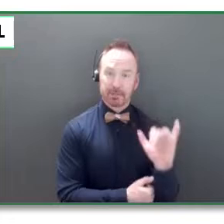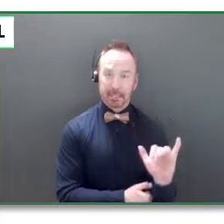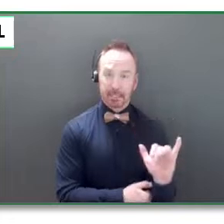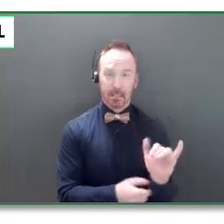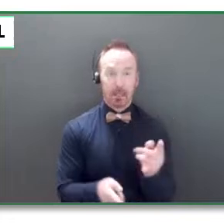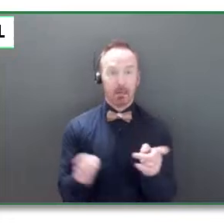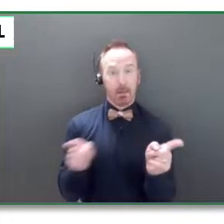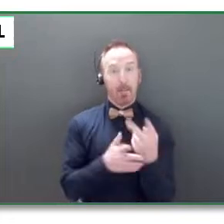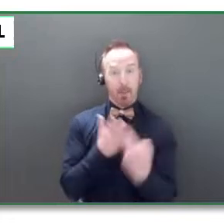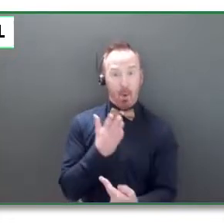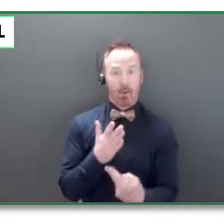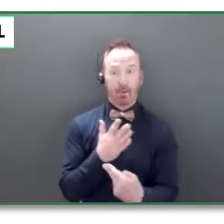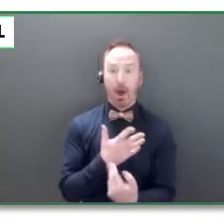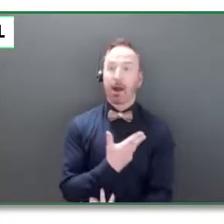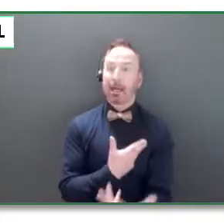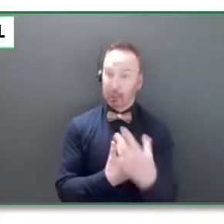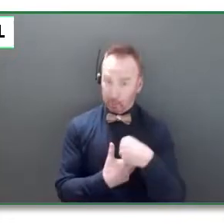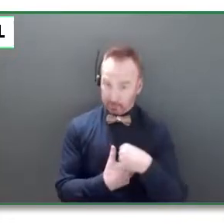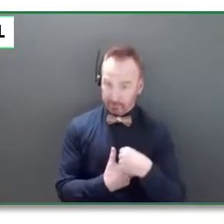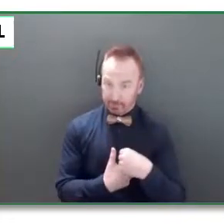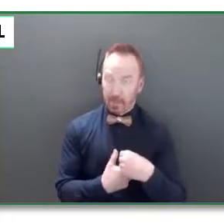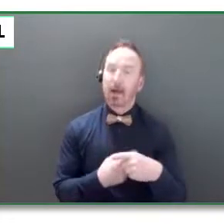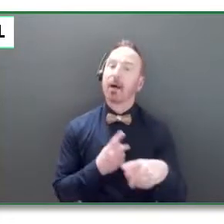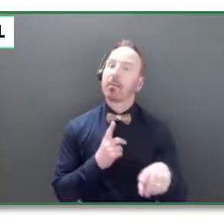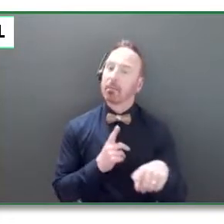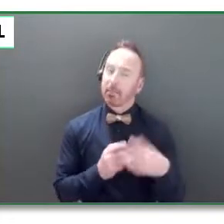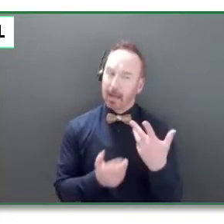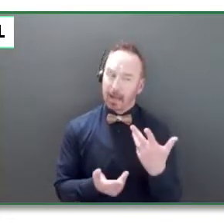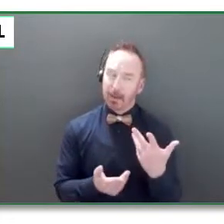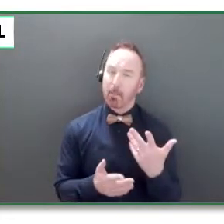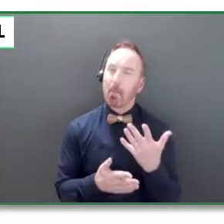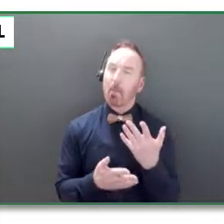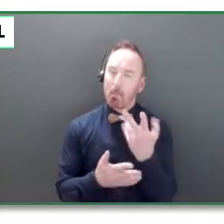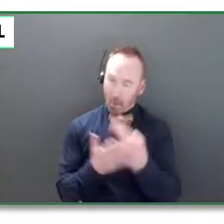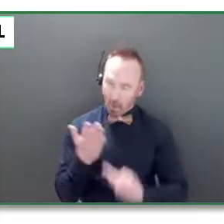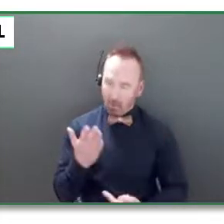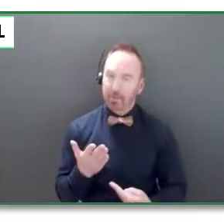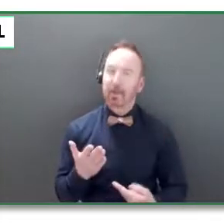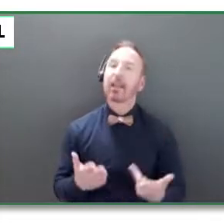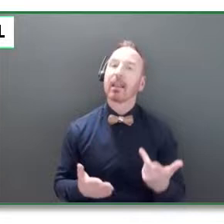and both are exclusionary. For the hardcore adaptive mountain bike